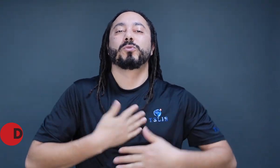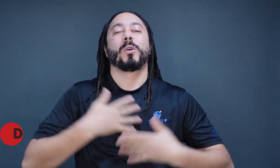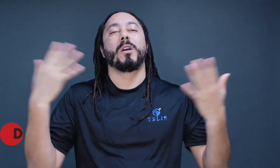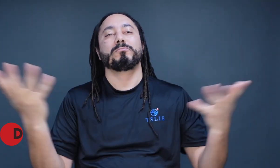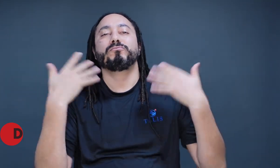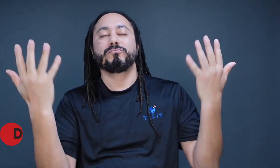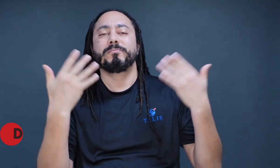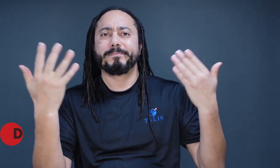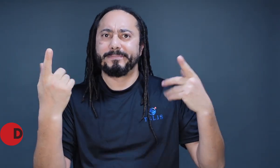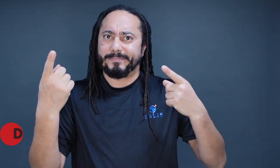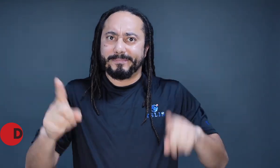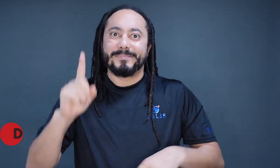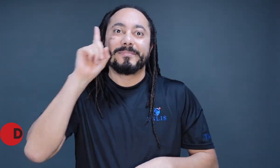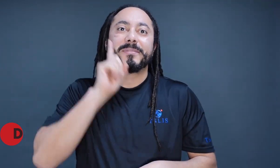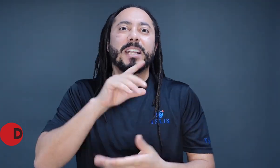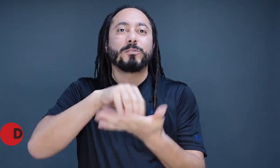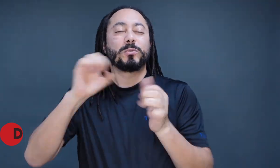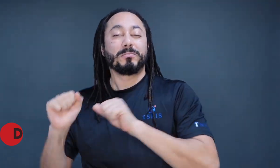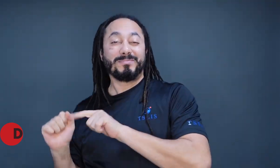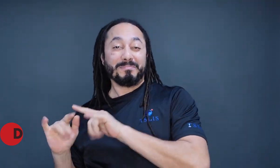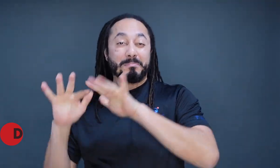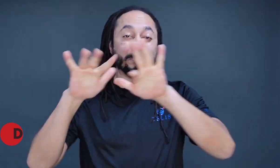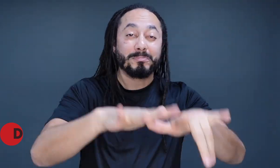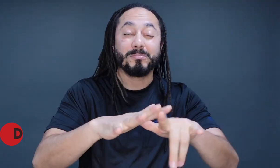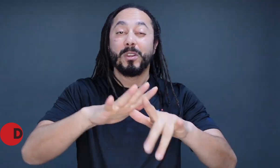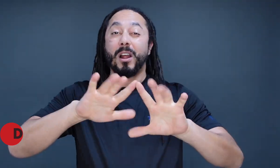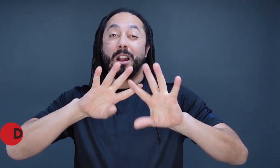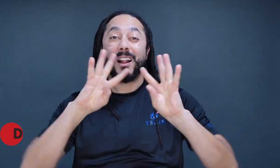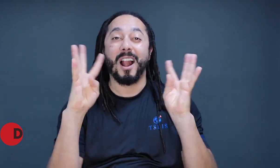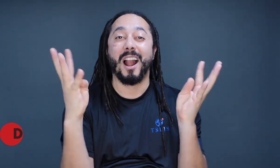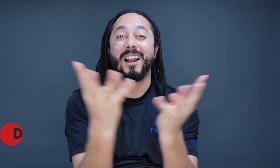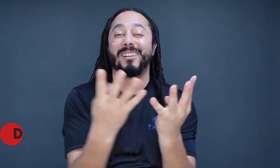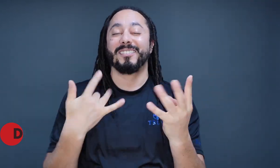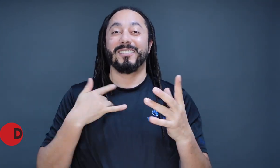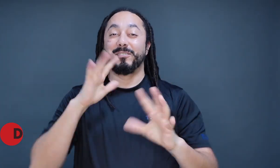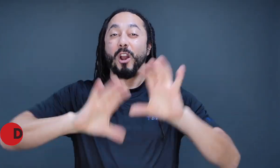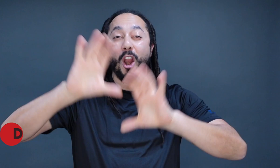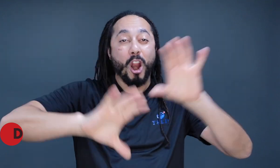I was so used to my aunt who was older and a woman. This was